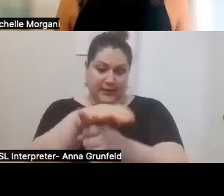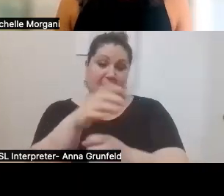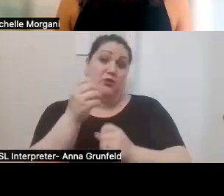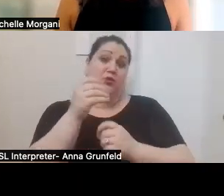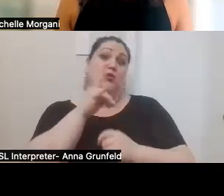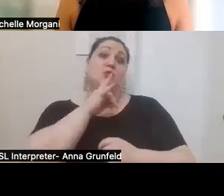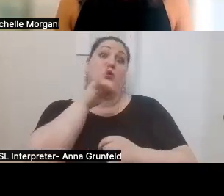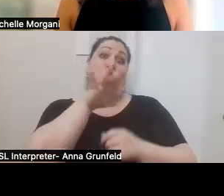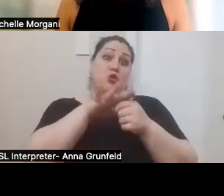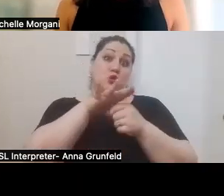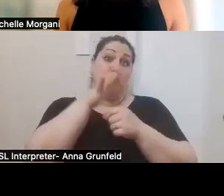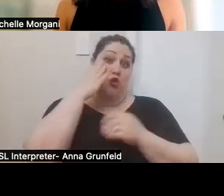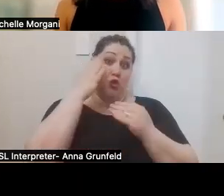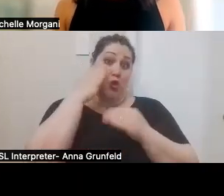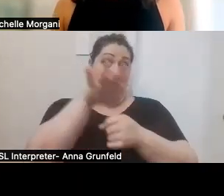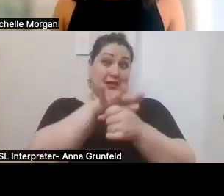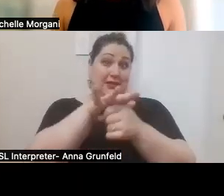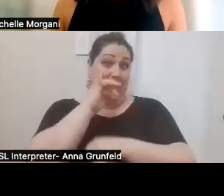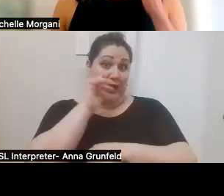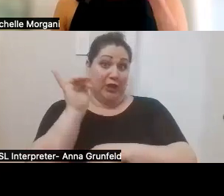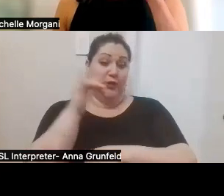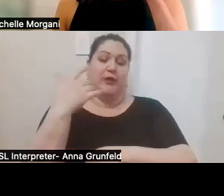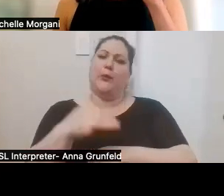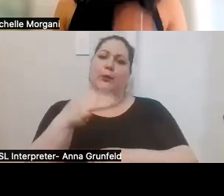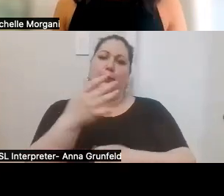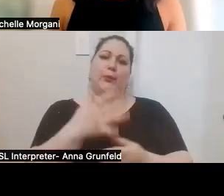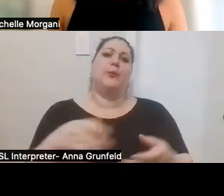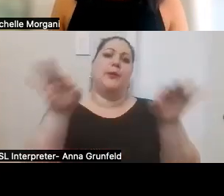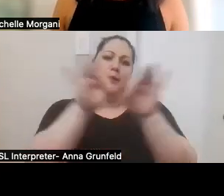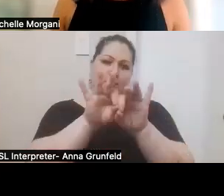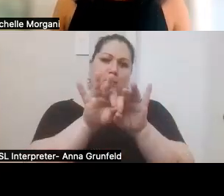factor in considerations for all of these technology pieces that we'll now discuss.